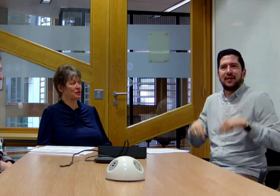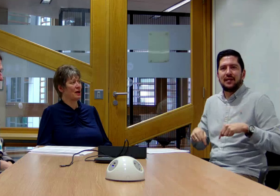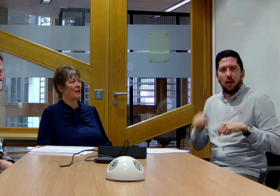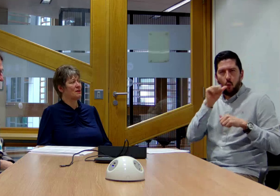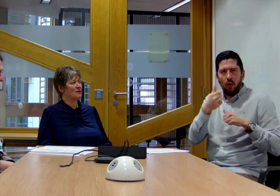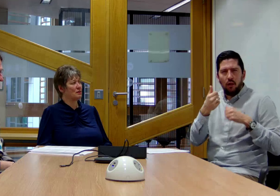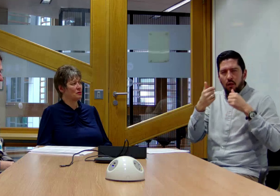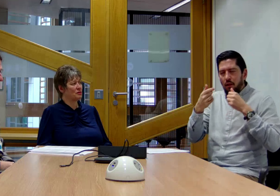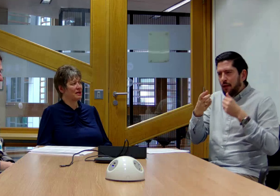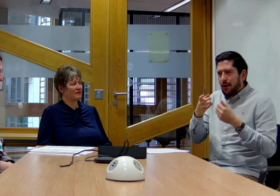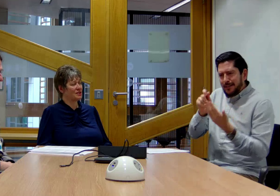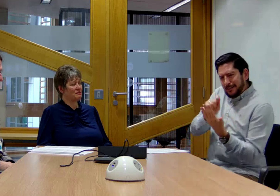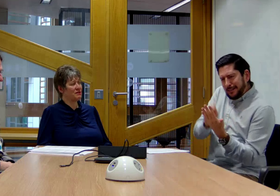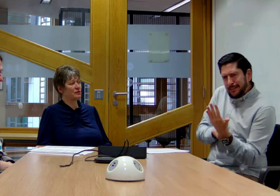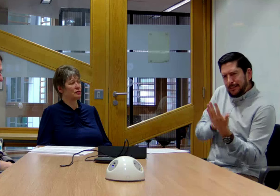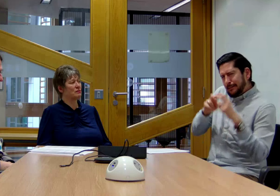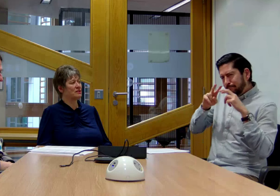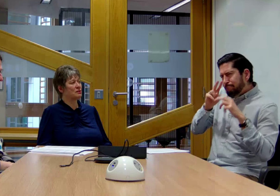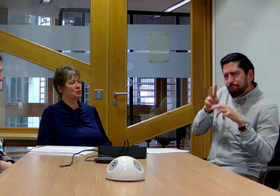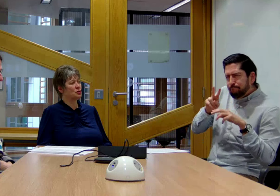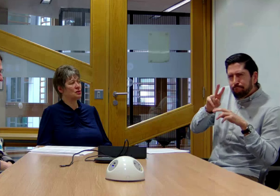we would have a team here on the Monday or Tuesday who would look at what sort of news